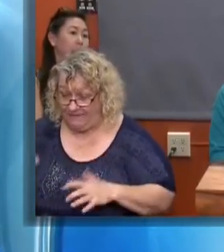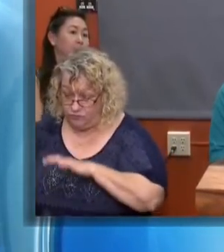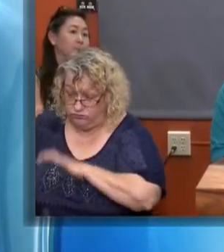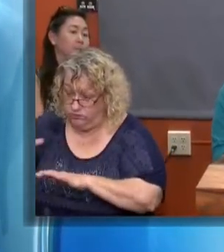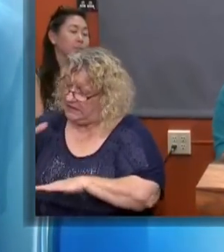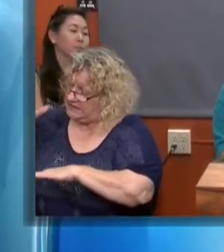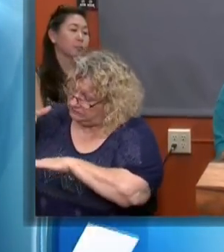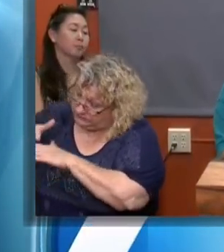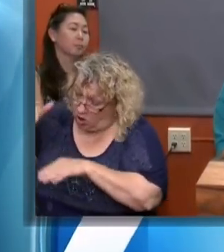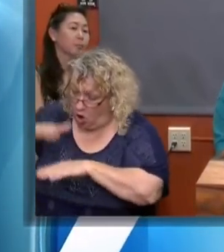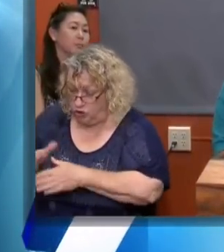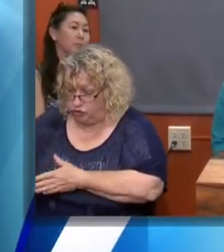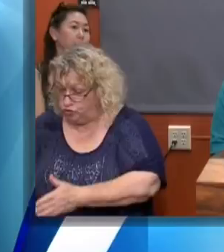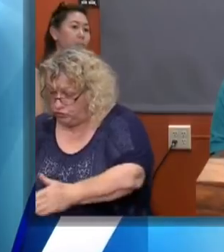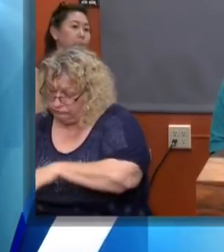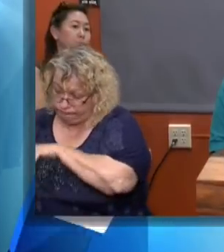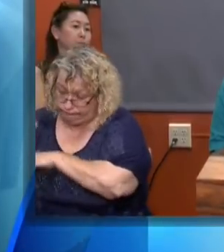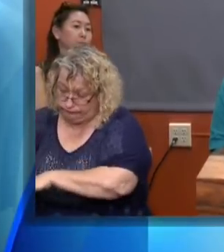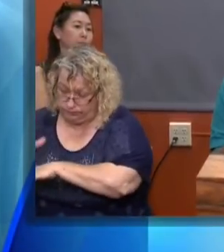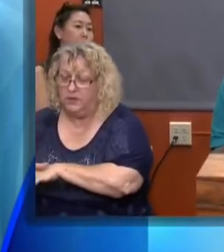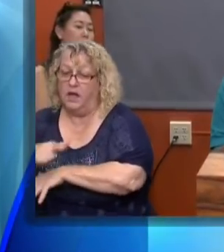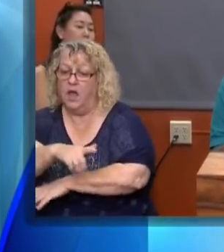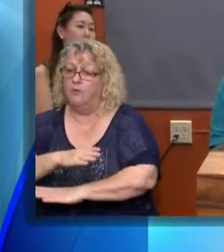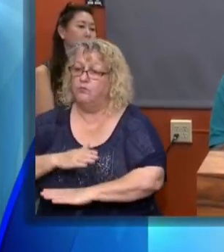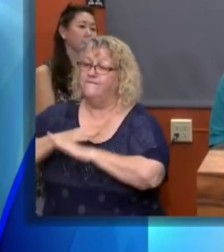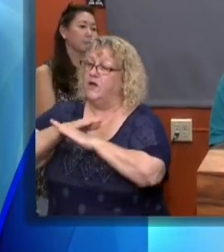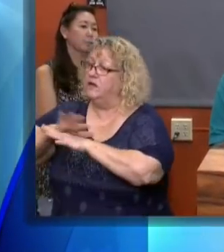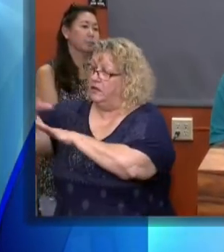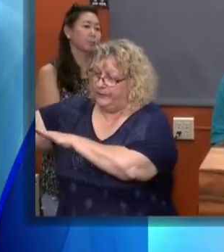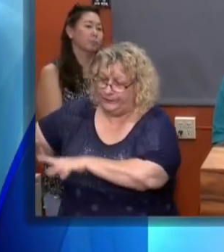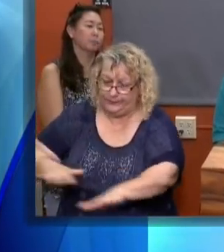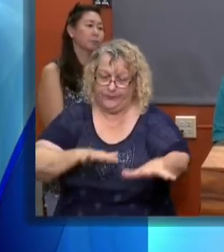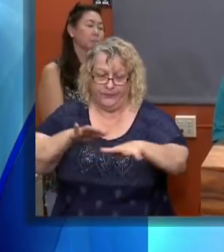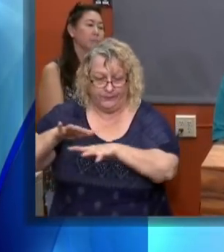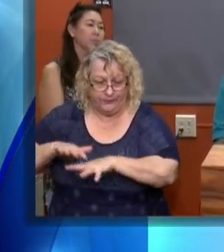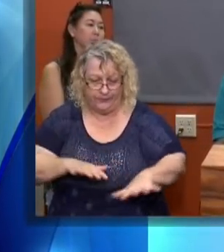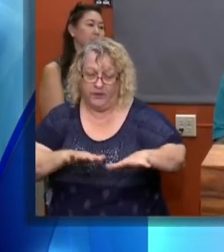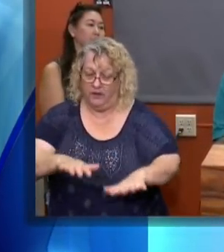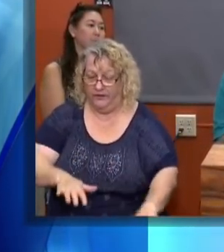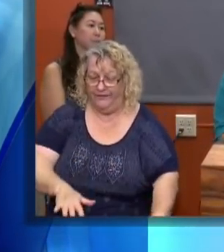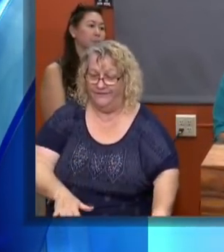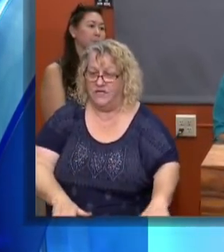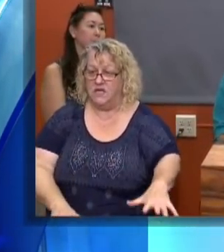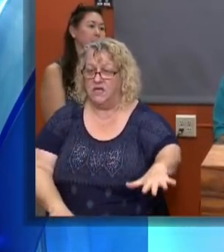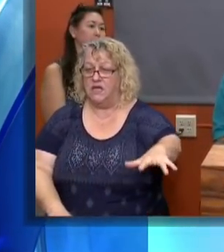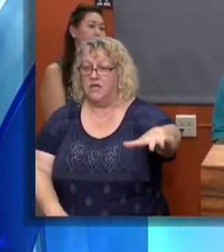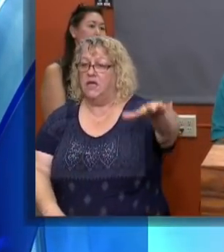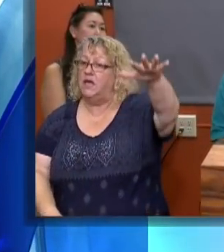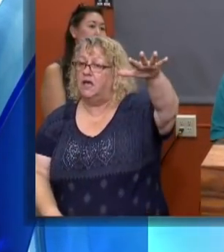FLOWING DOWN STREAM SO YOU FEEL THE EFFECTS OF HEAVY STORM IMMEDIATELY.